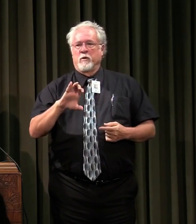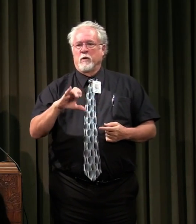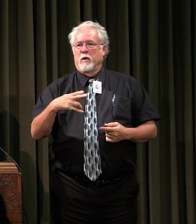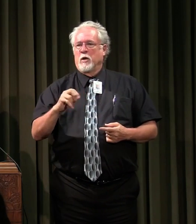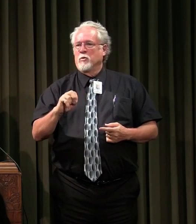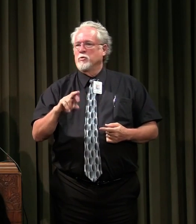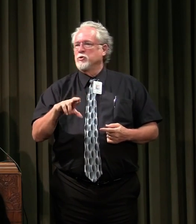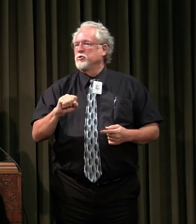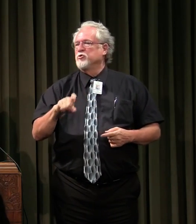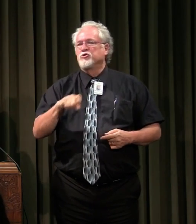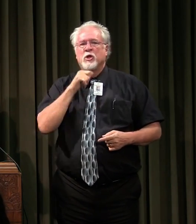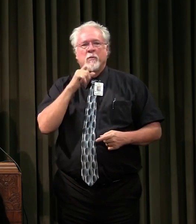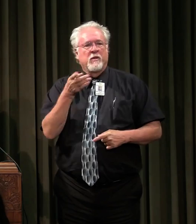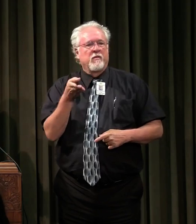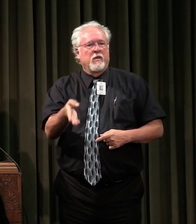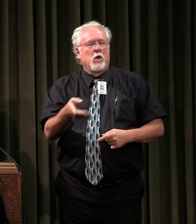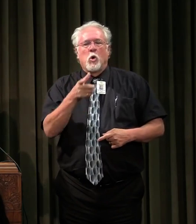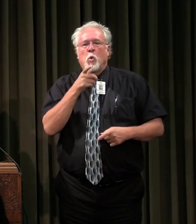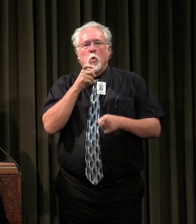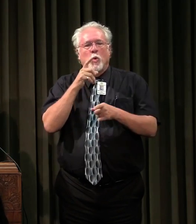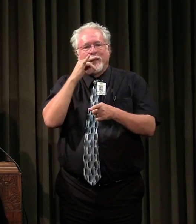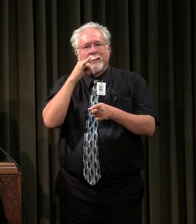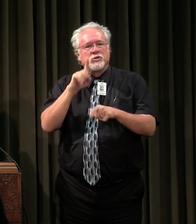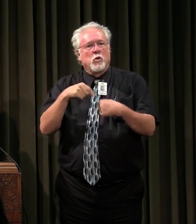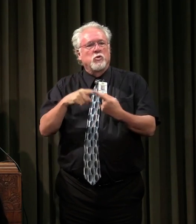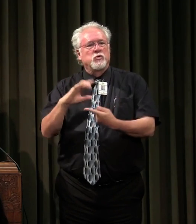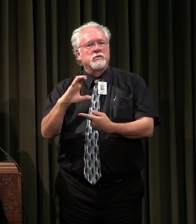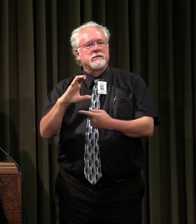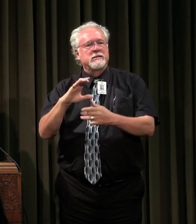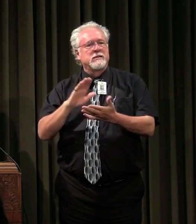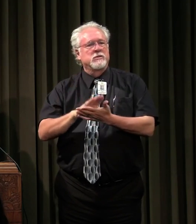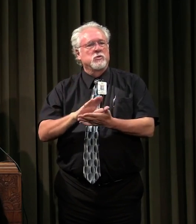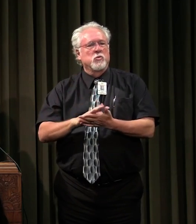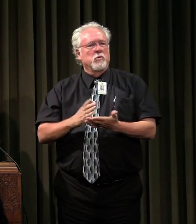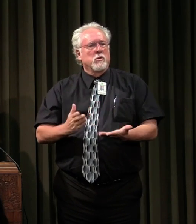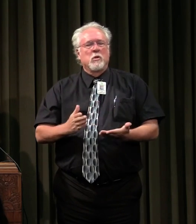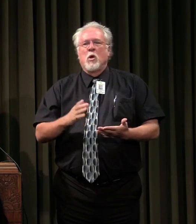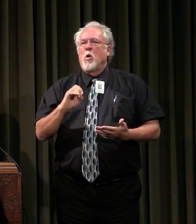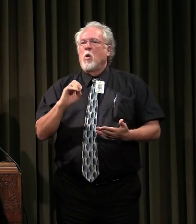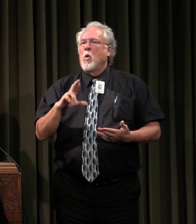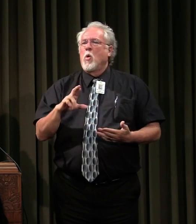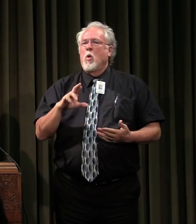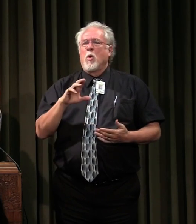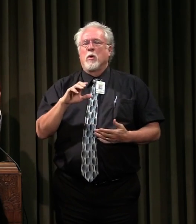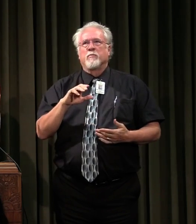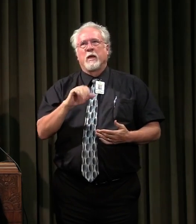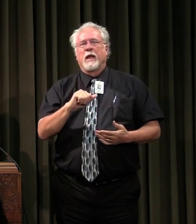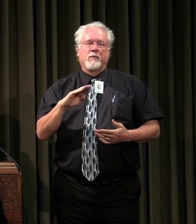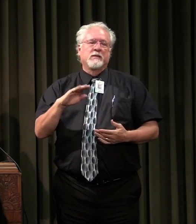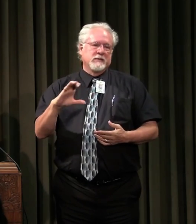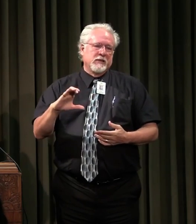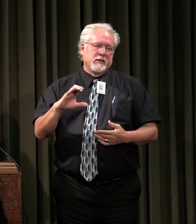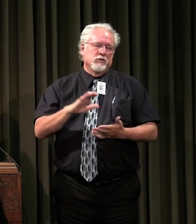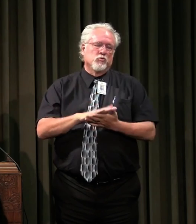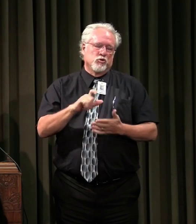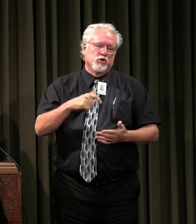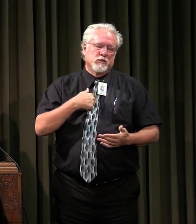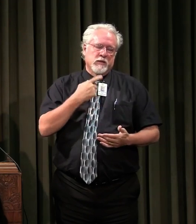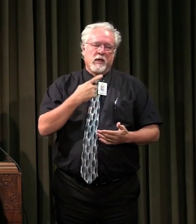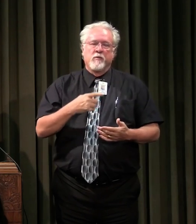to kids who would otherwise attend a "C" school or an "A" "B" or" C" school, I should say